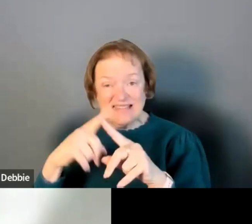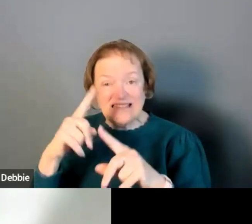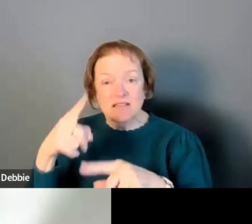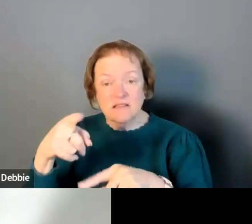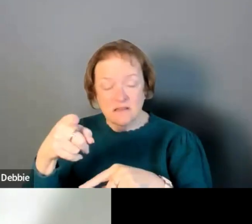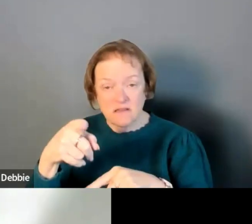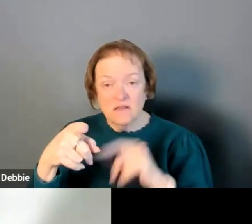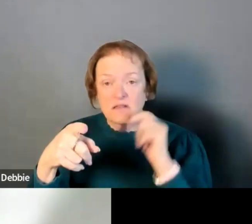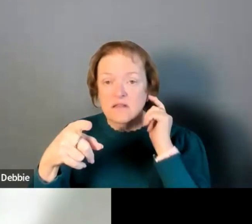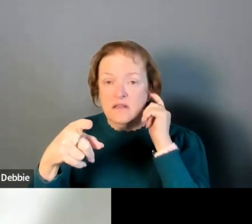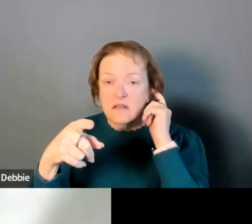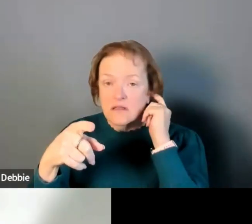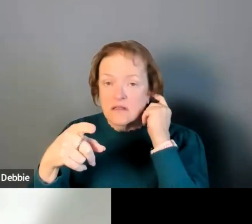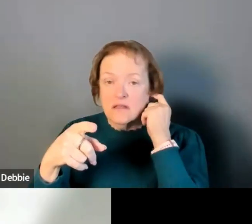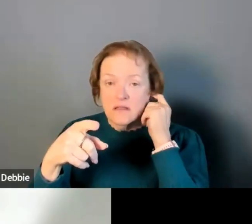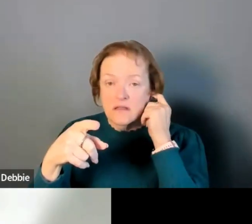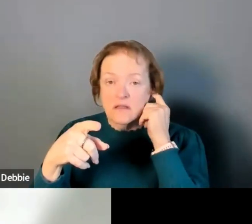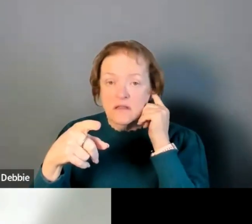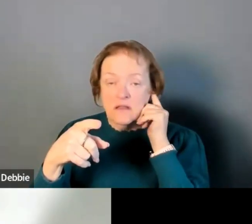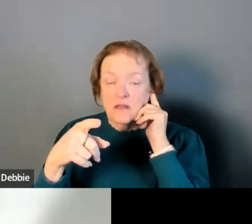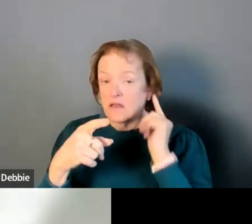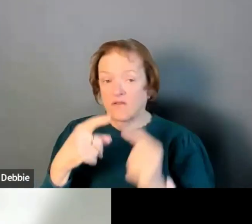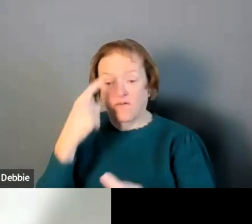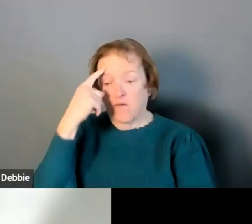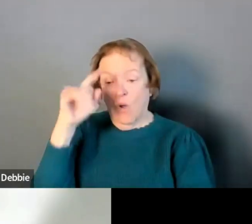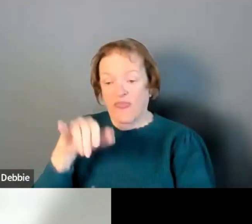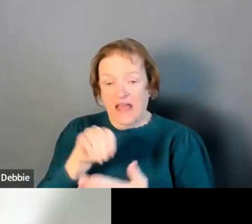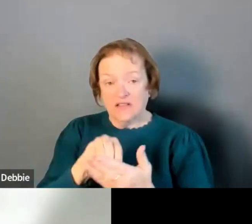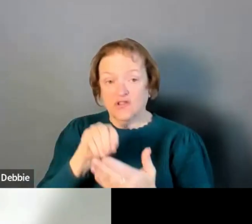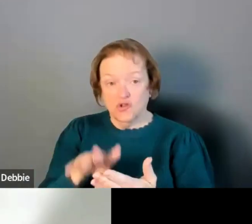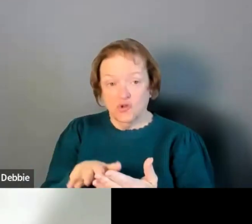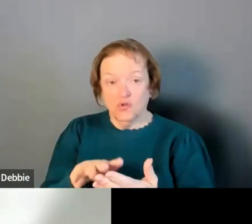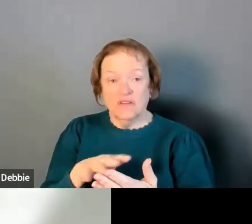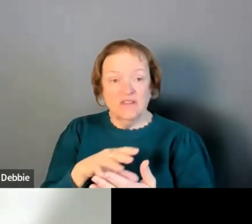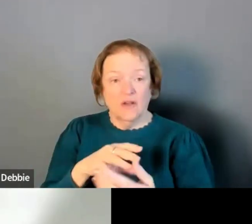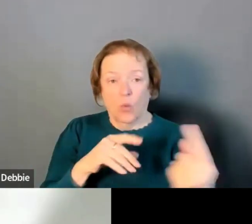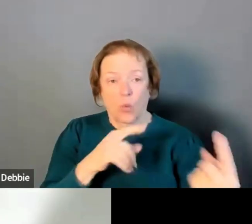you would get one for that student, one or two, you do, you know, it is one for each implant.